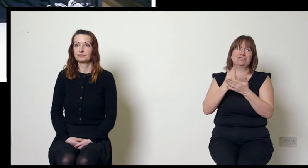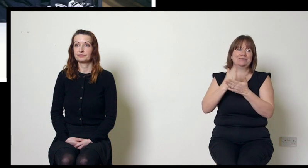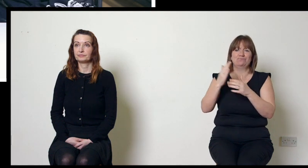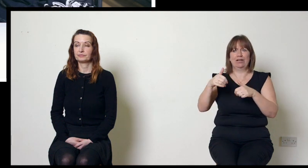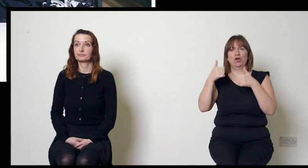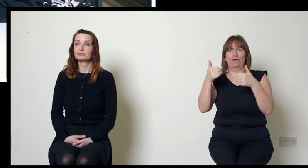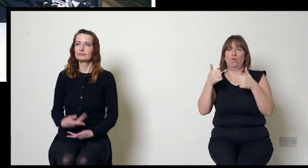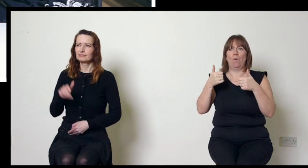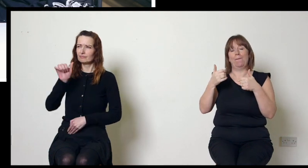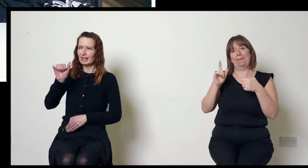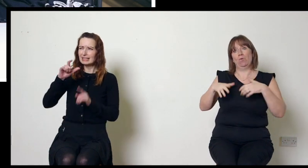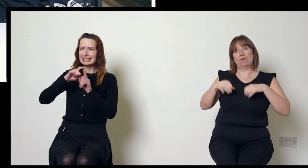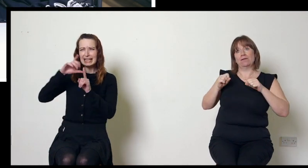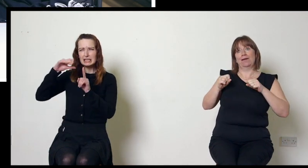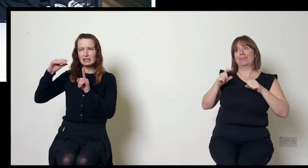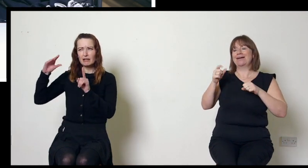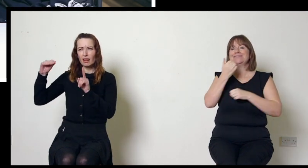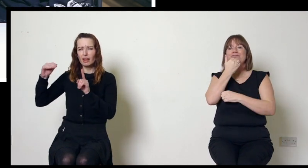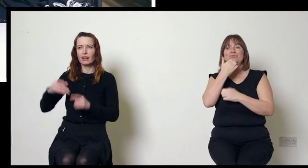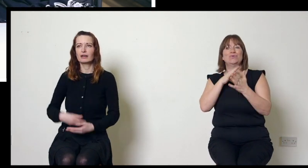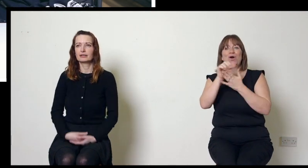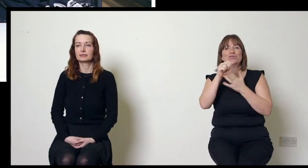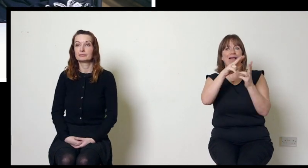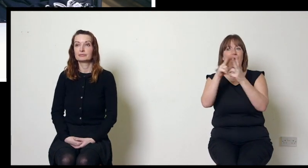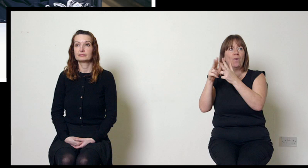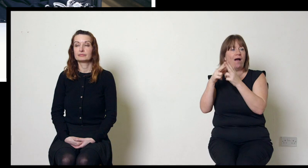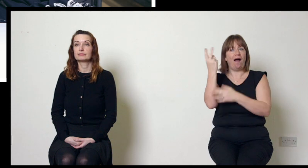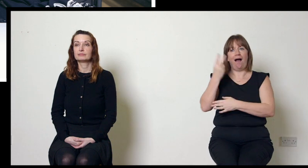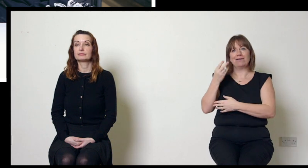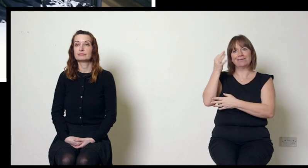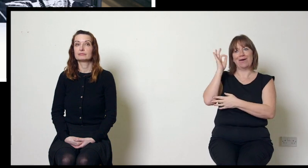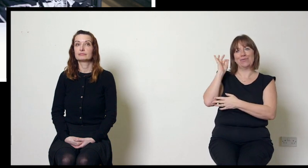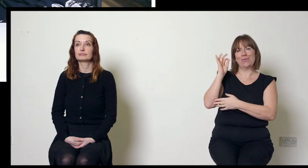And that’s the Digital Culture Network on Arts Council's website, I think you can find it on there.